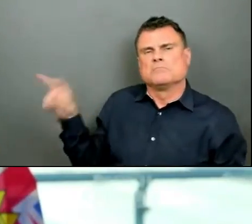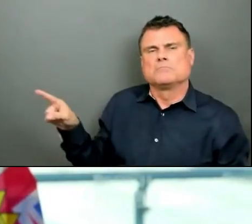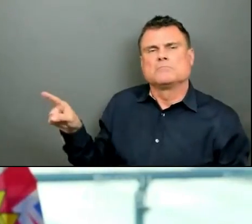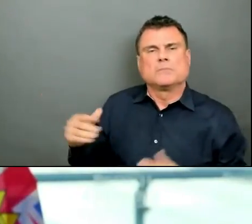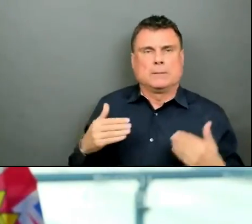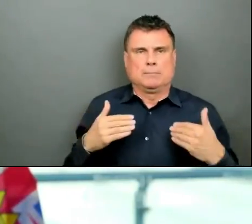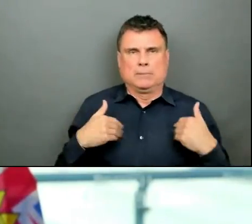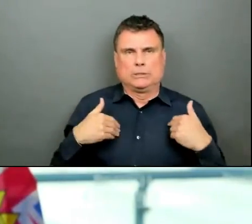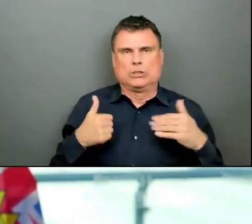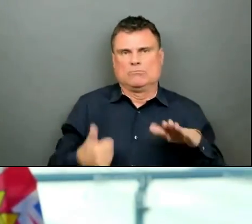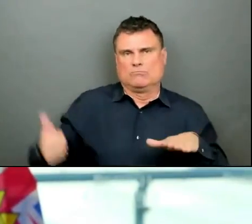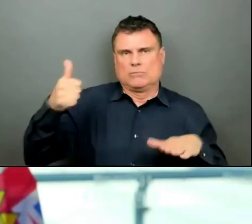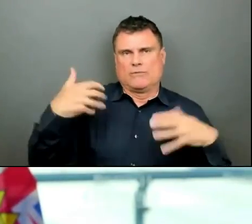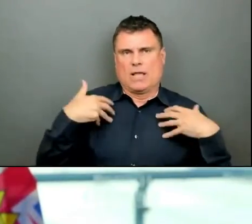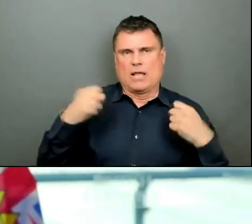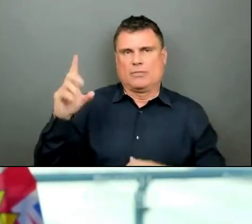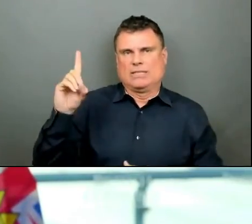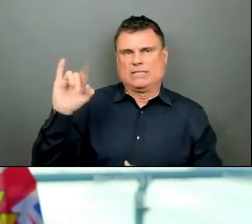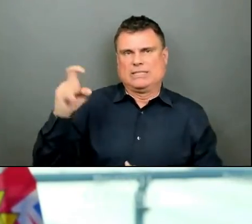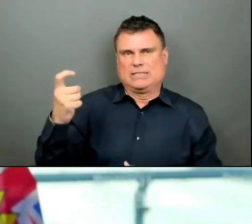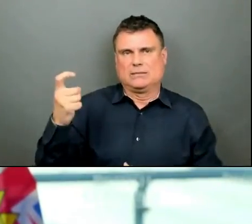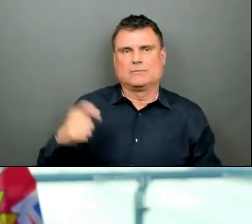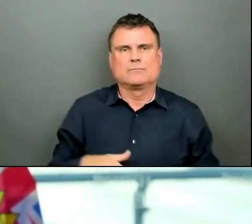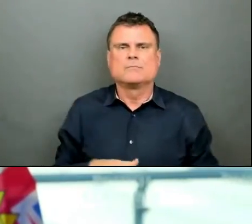For